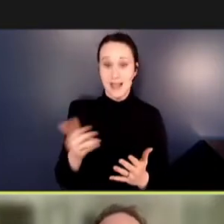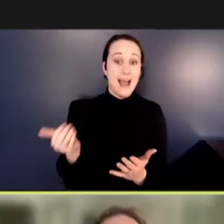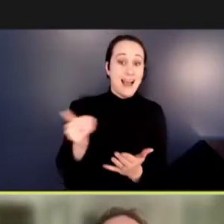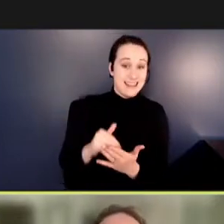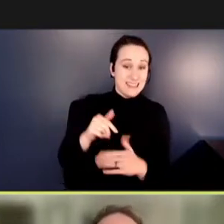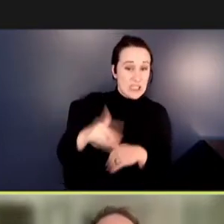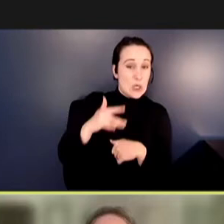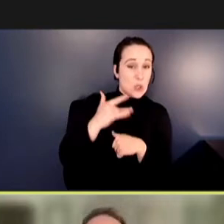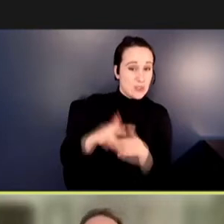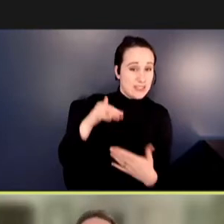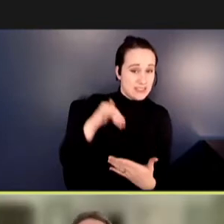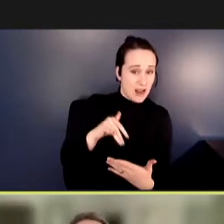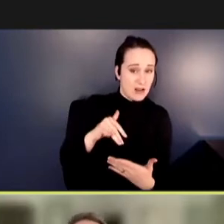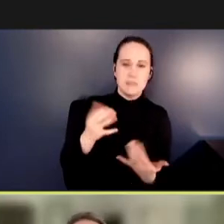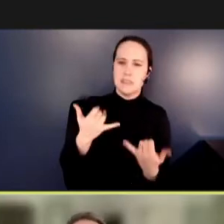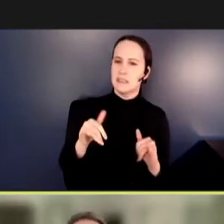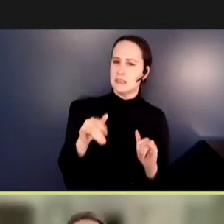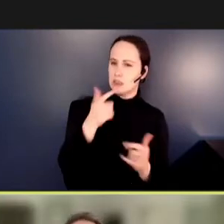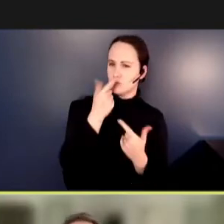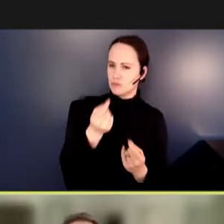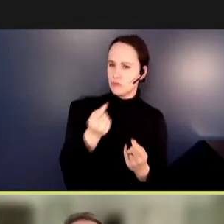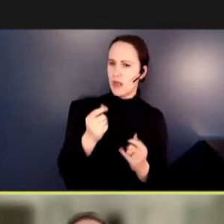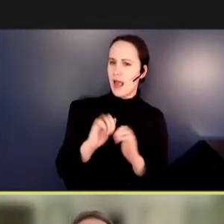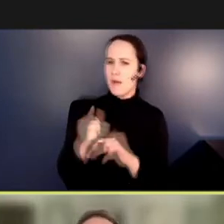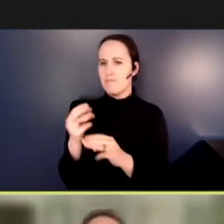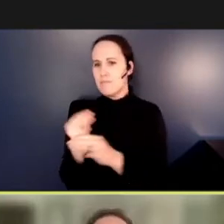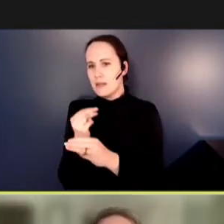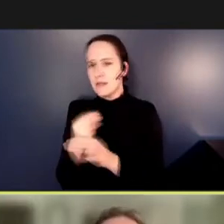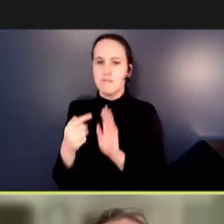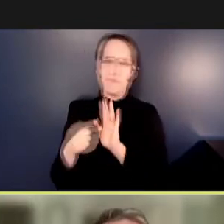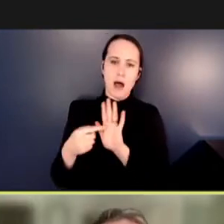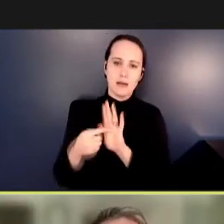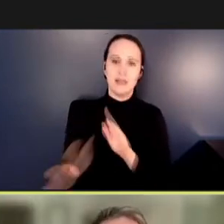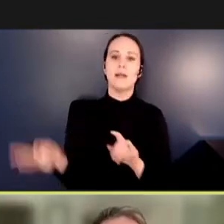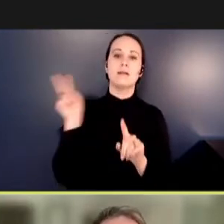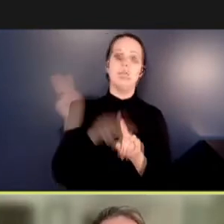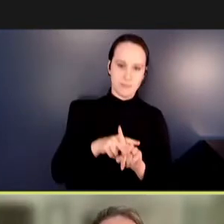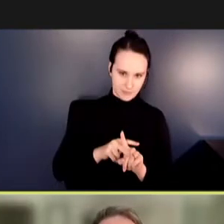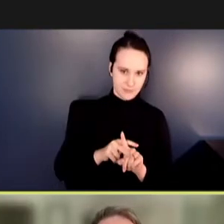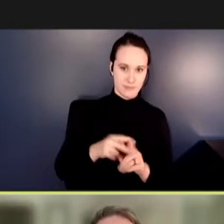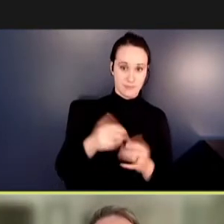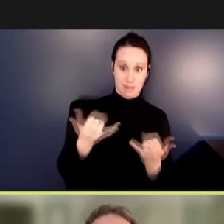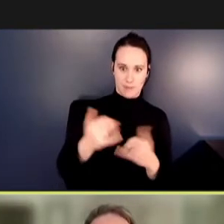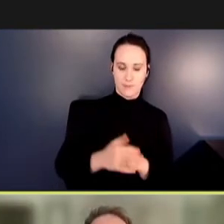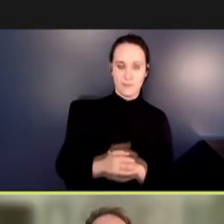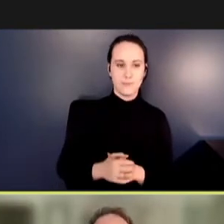it's super interesting to see what mathematics and modeling can do. This is a study that we